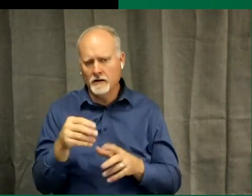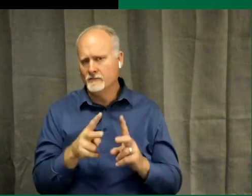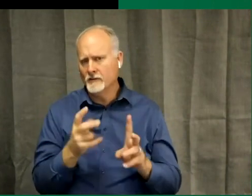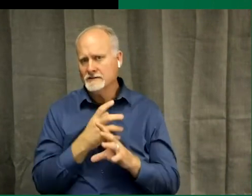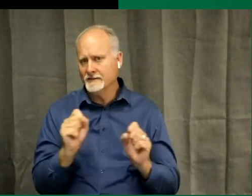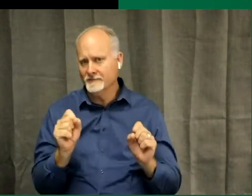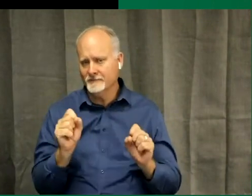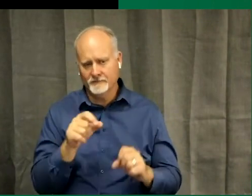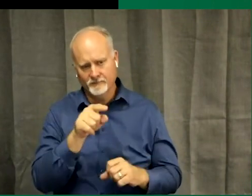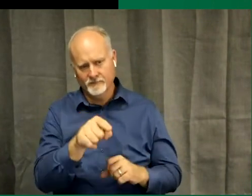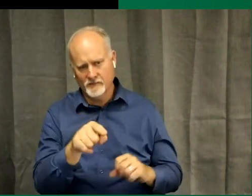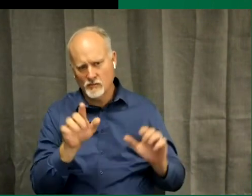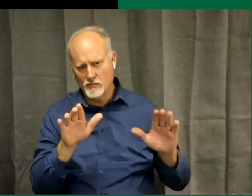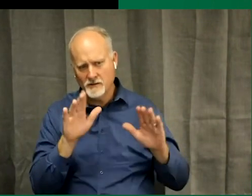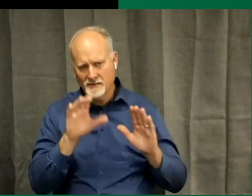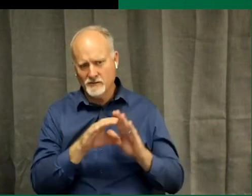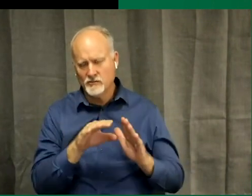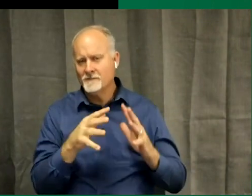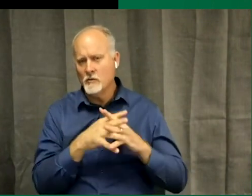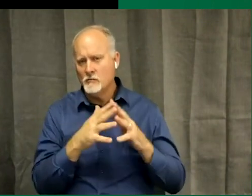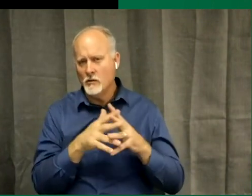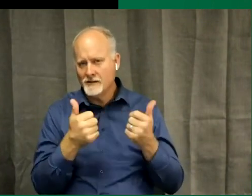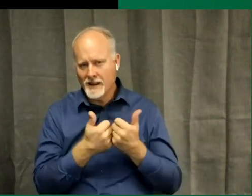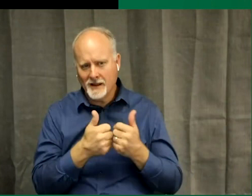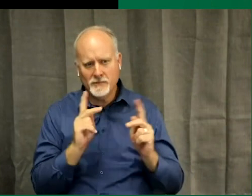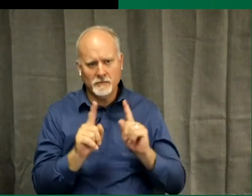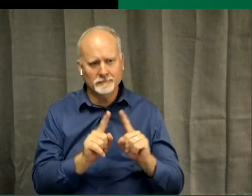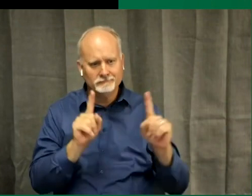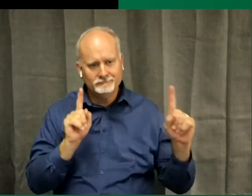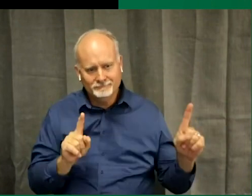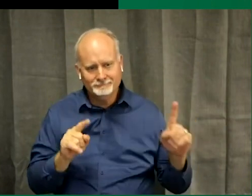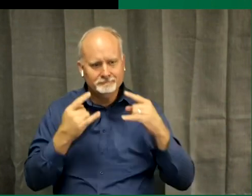see here's a great picture at a uab football game where everyone's distance they have their masks on